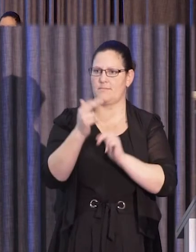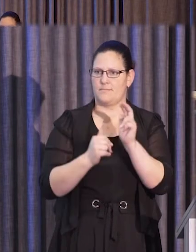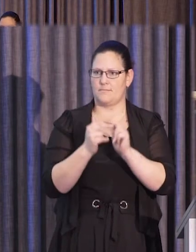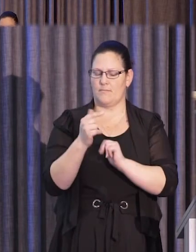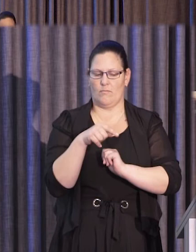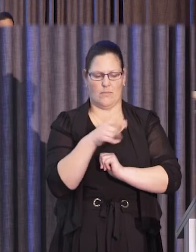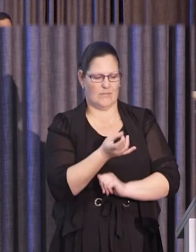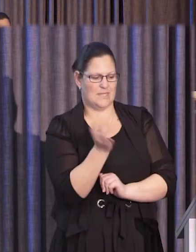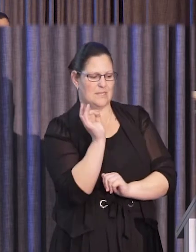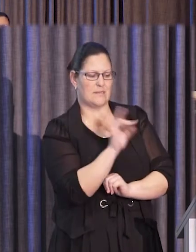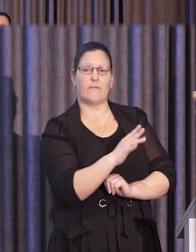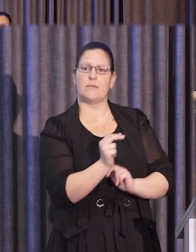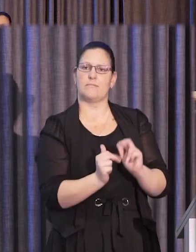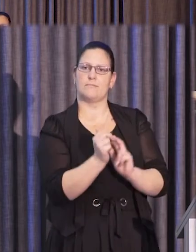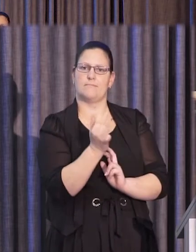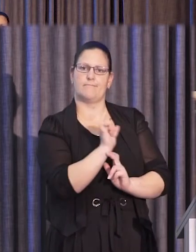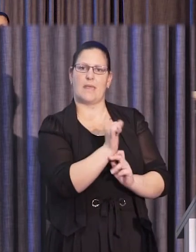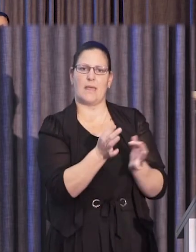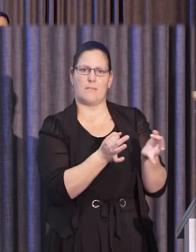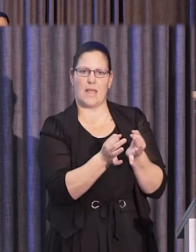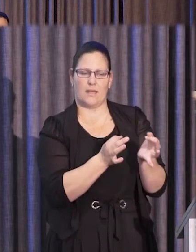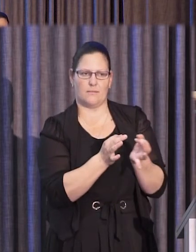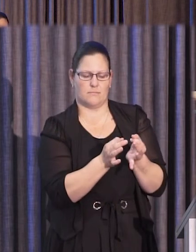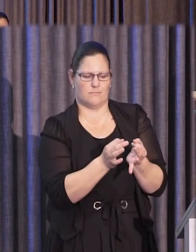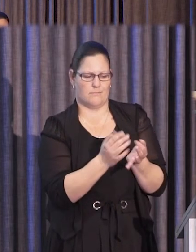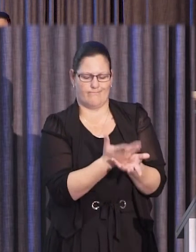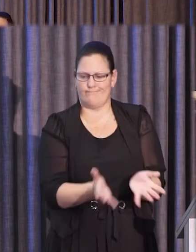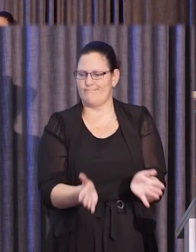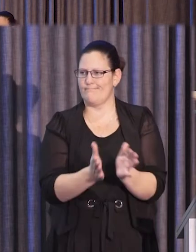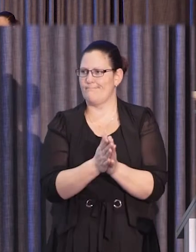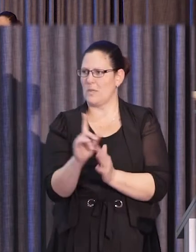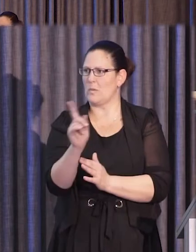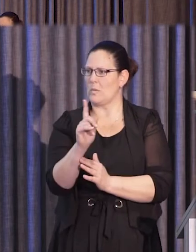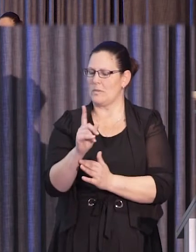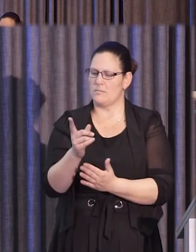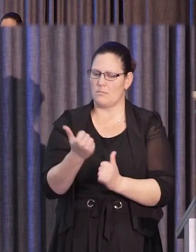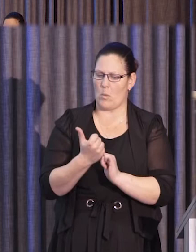about what are the supports you want to purchase that will be developing your individual capacity,